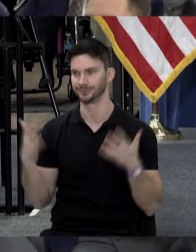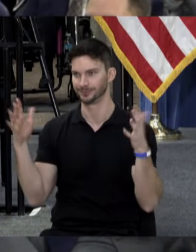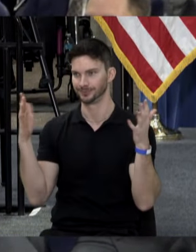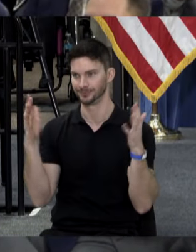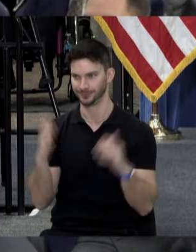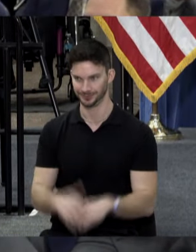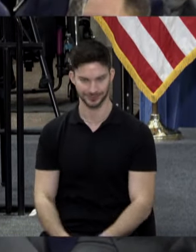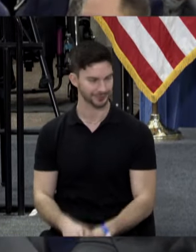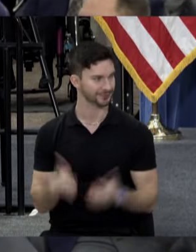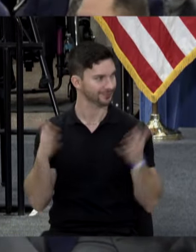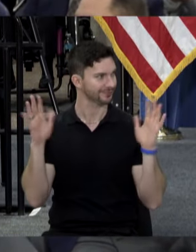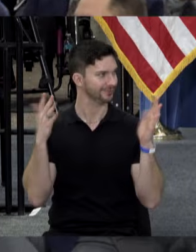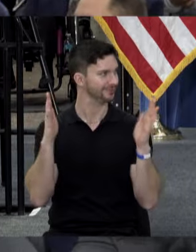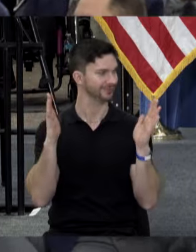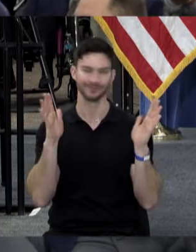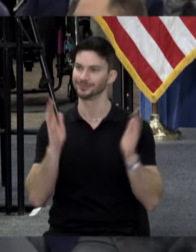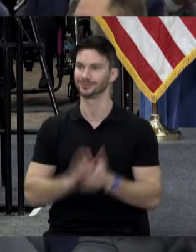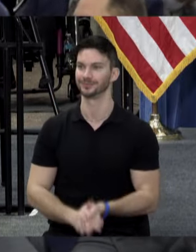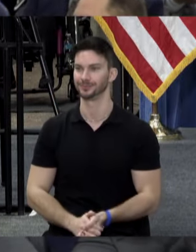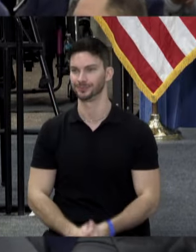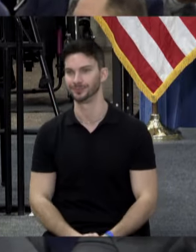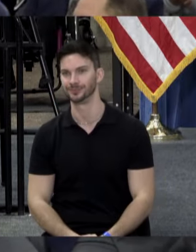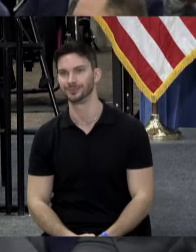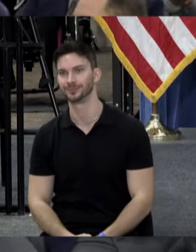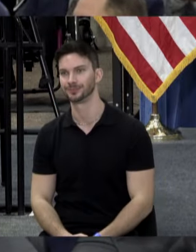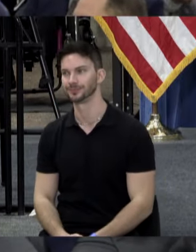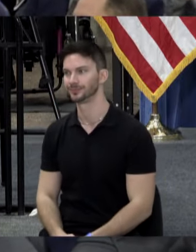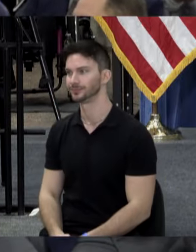Mary Lazare: